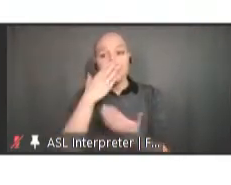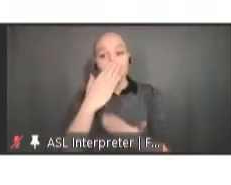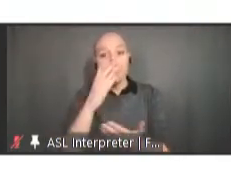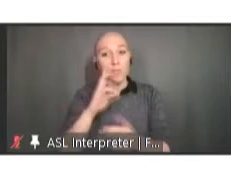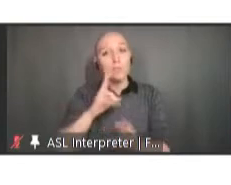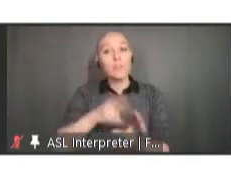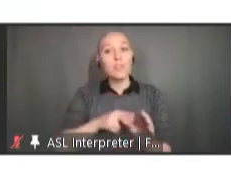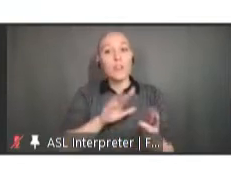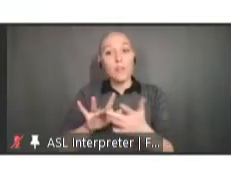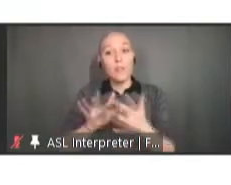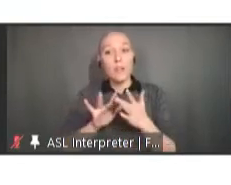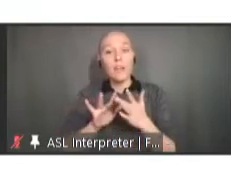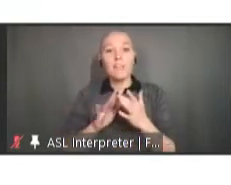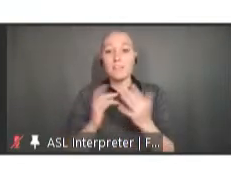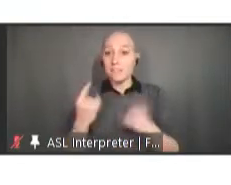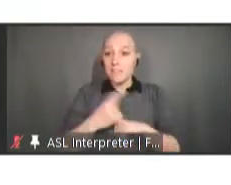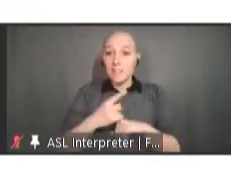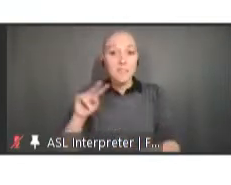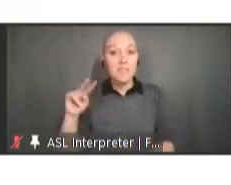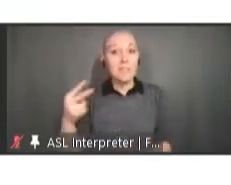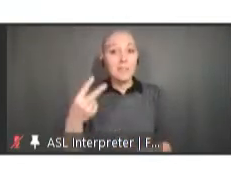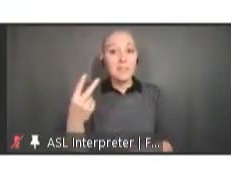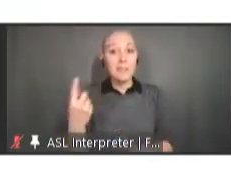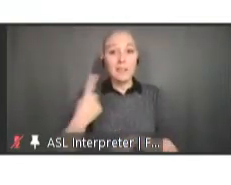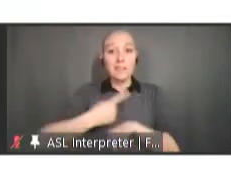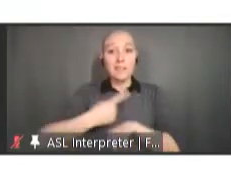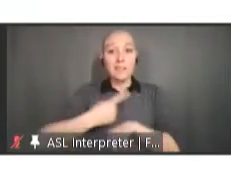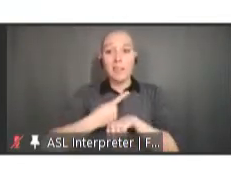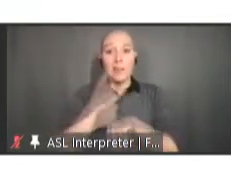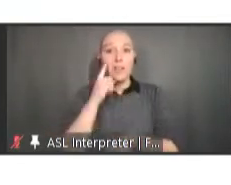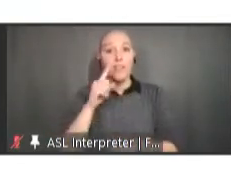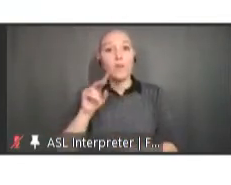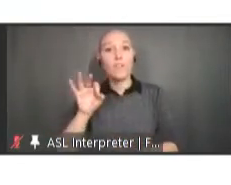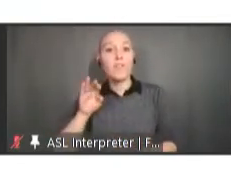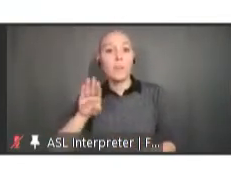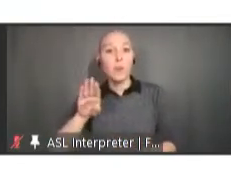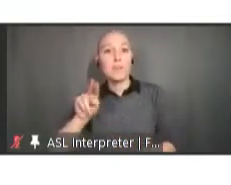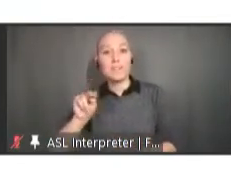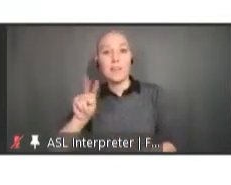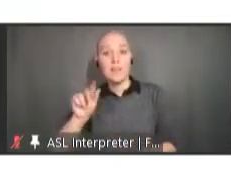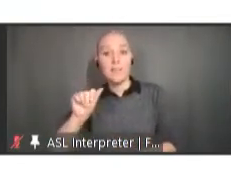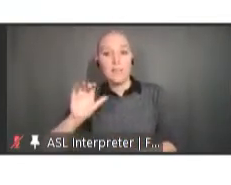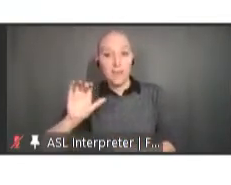of February '22 NVAC meeting. Yesterday was an interesting and productive day,